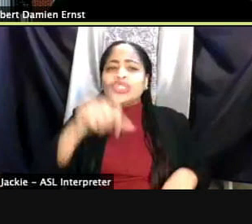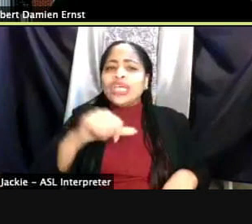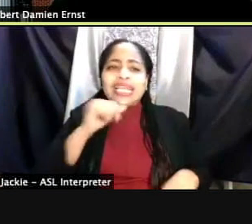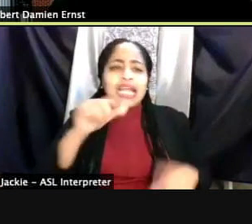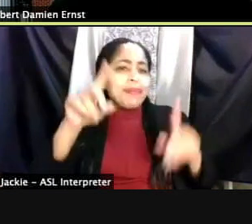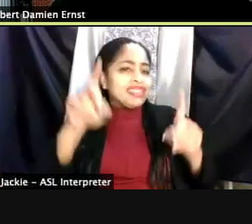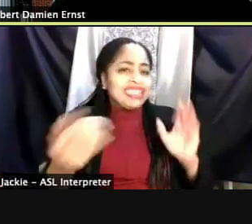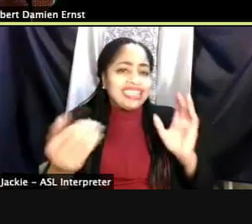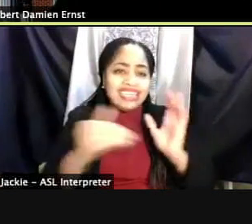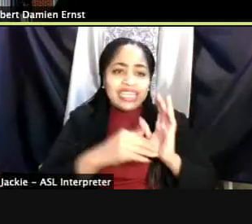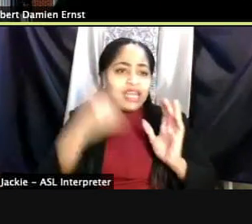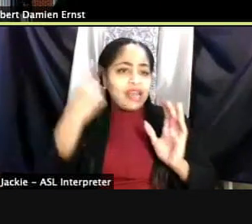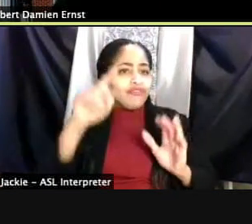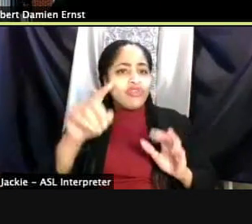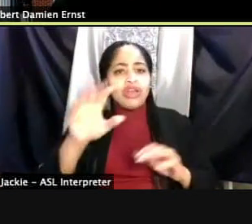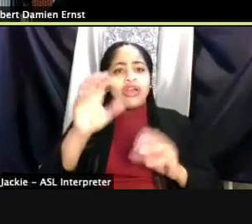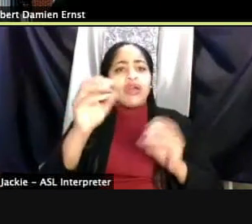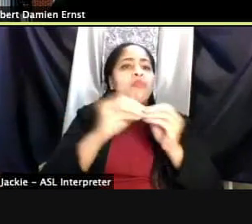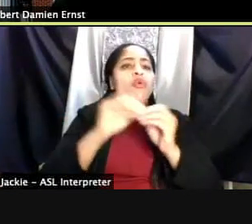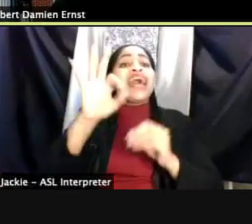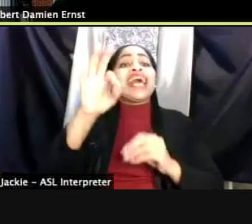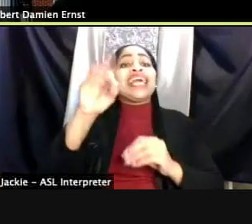again for another 90 days. So what we'll do,